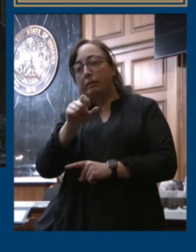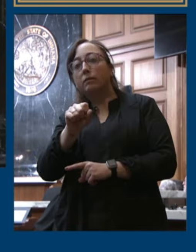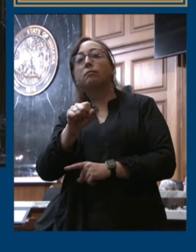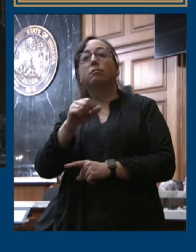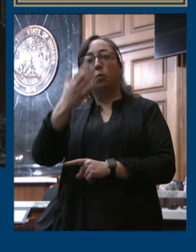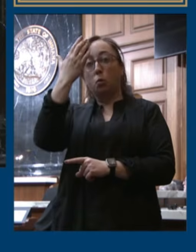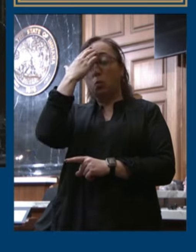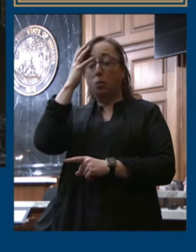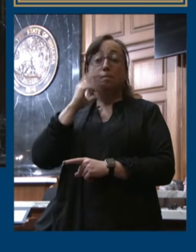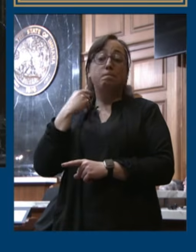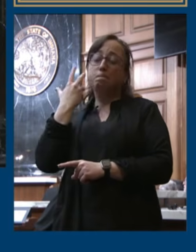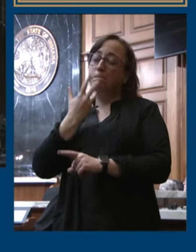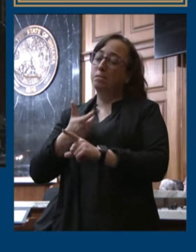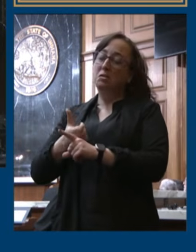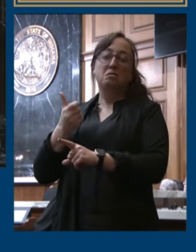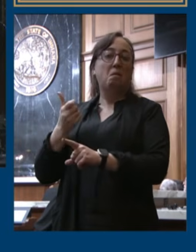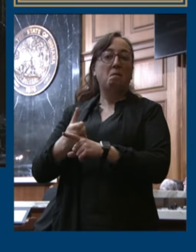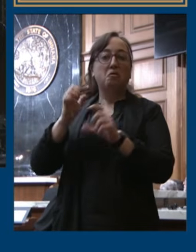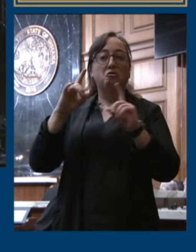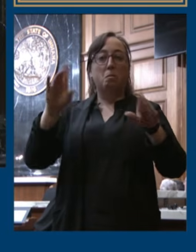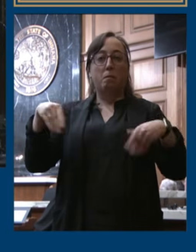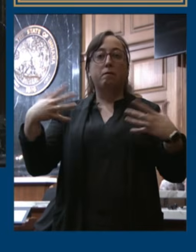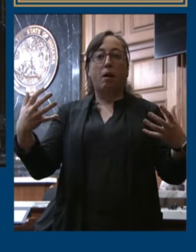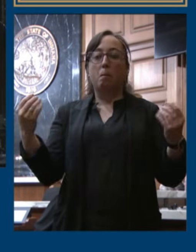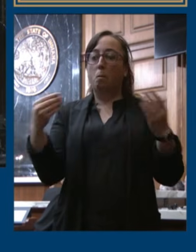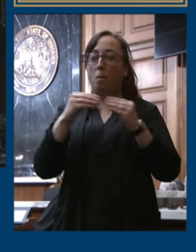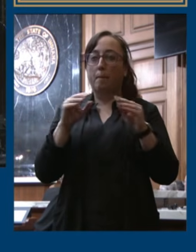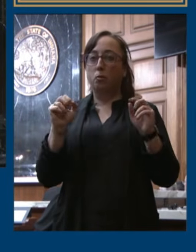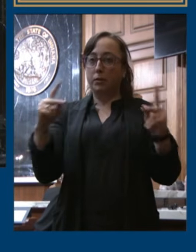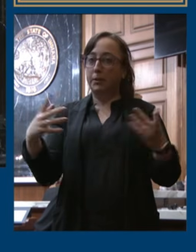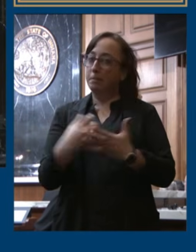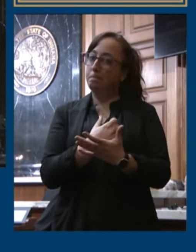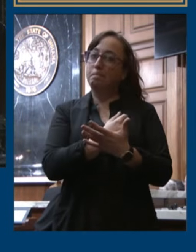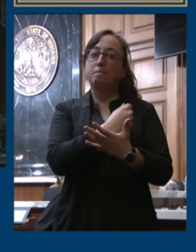OPENS DOORS. HIS PROGRAM ENSURES THAT CHILDREN HAVE A CHANCE TO